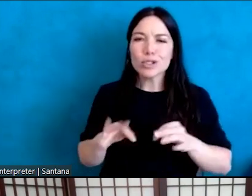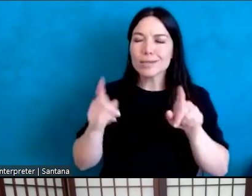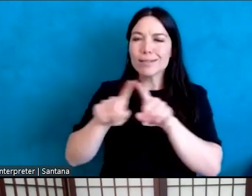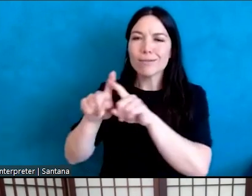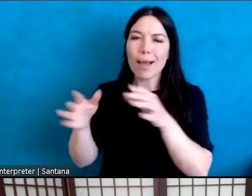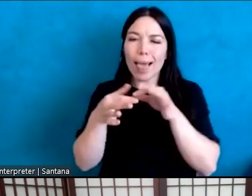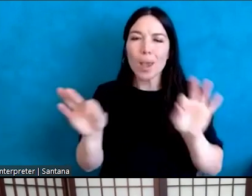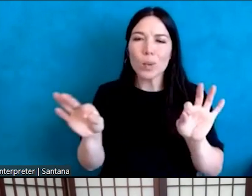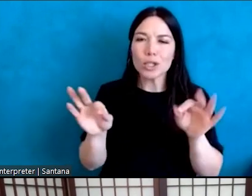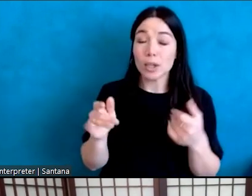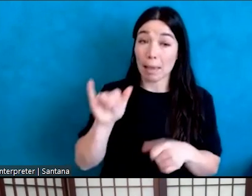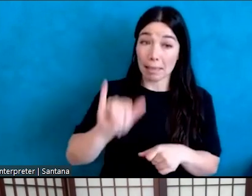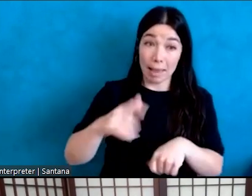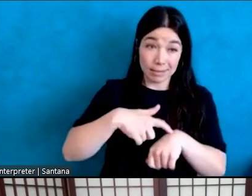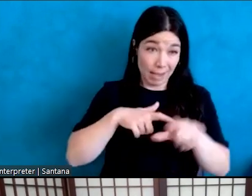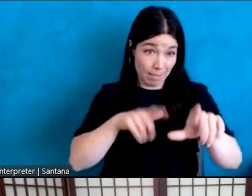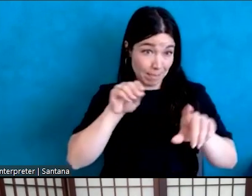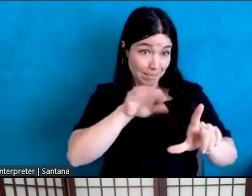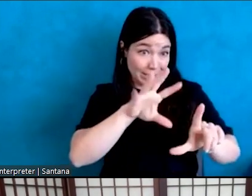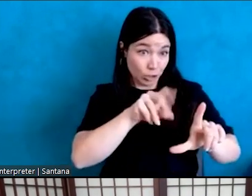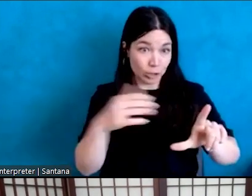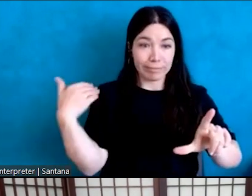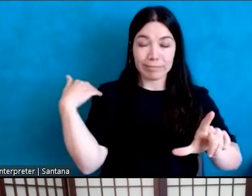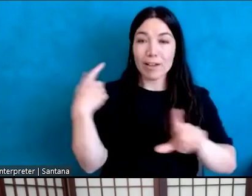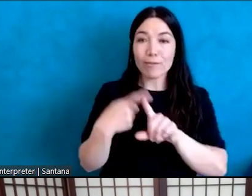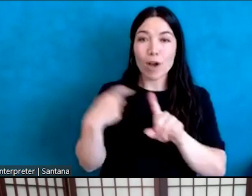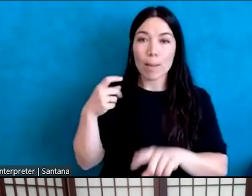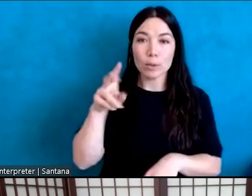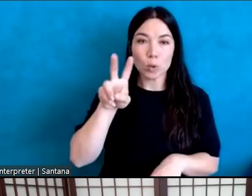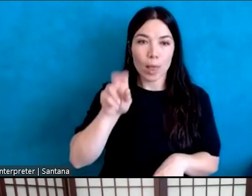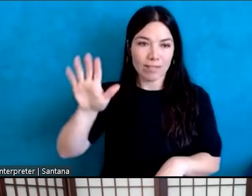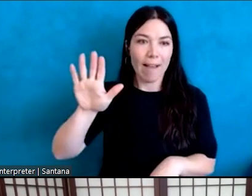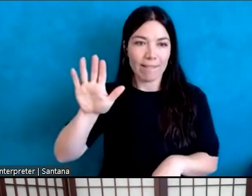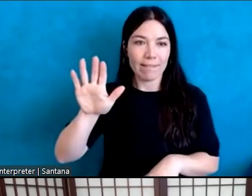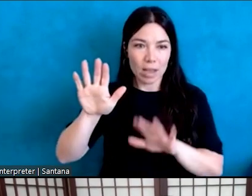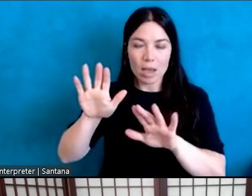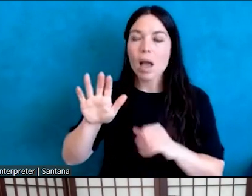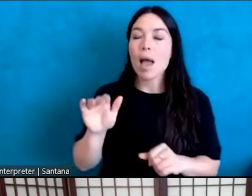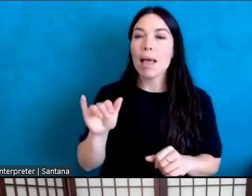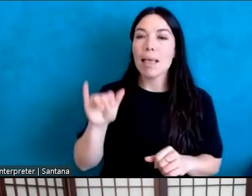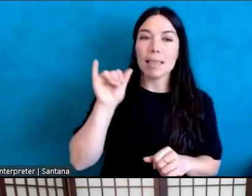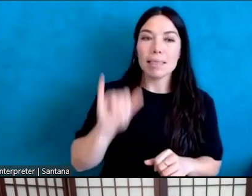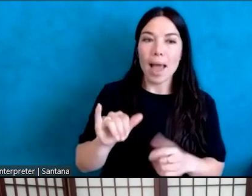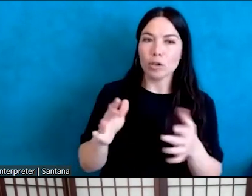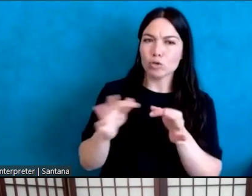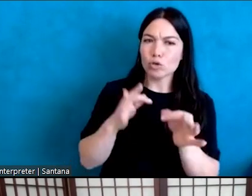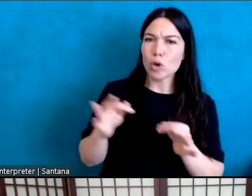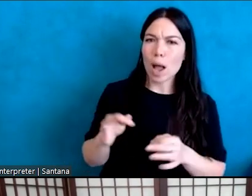and this is from 2005, described myaamia with. The word extinct, or the "e word" as we sometimes say.